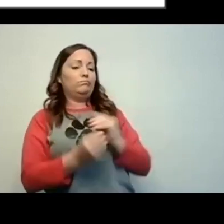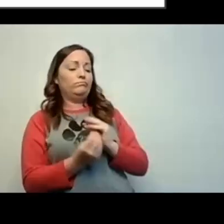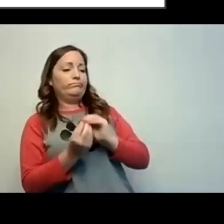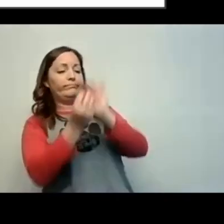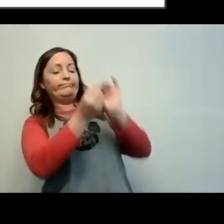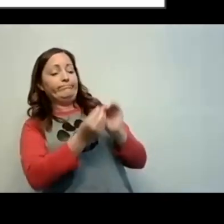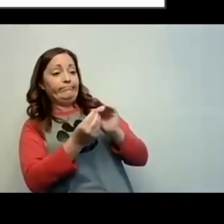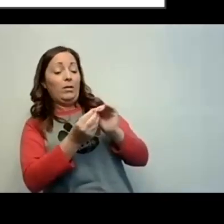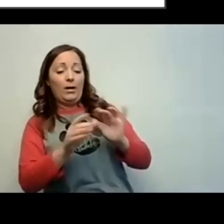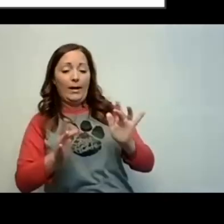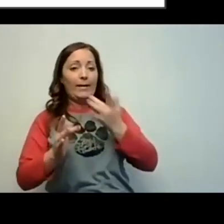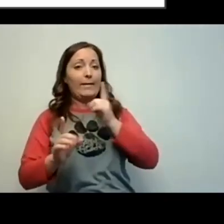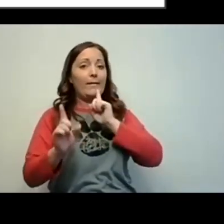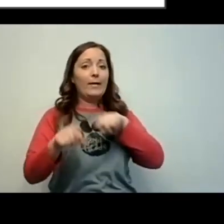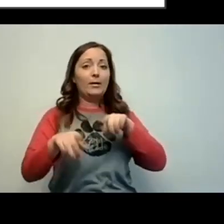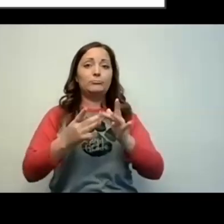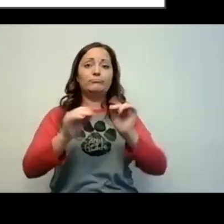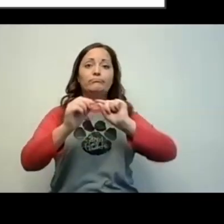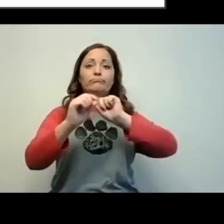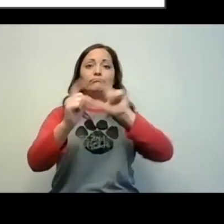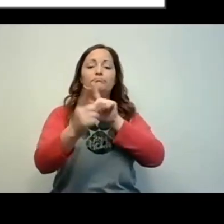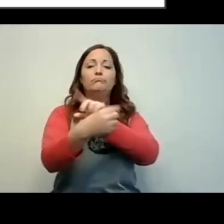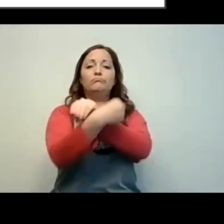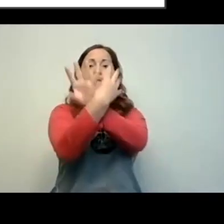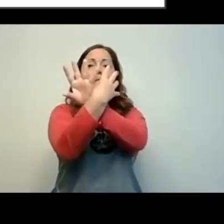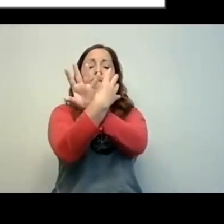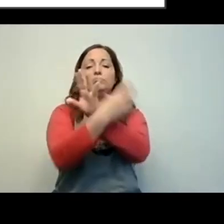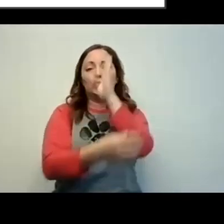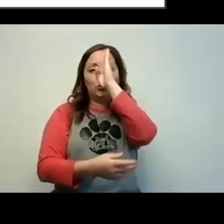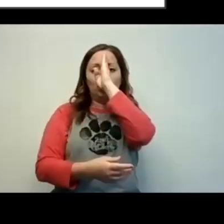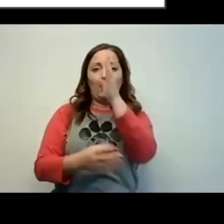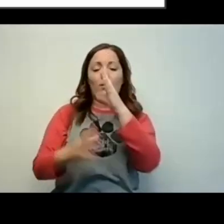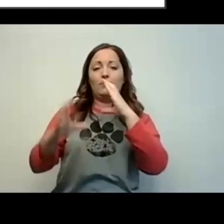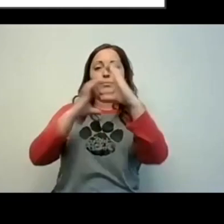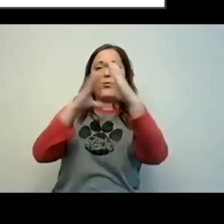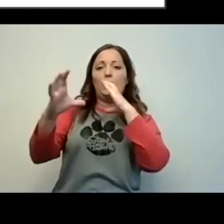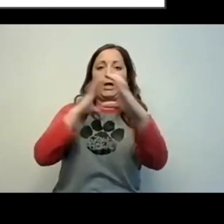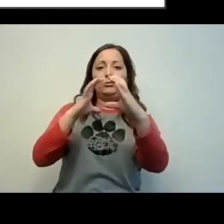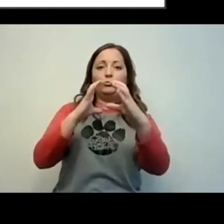whereas in Teams you can initiate a call directly in the platform